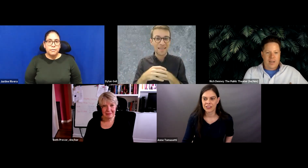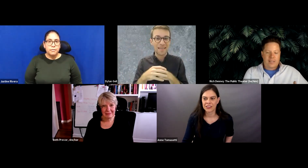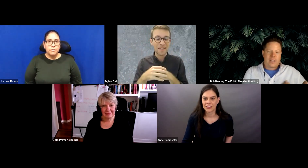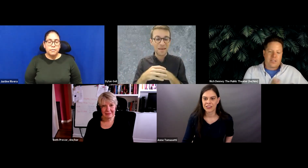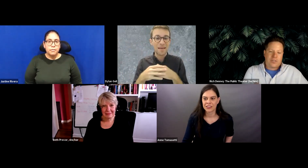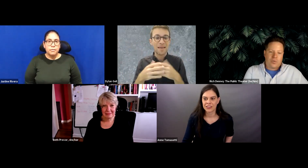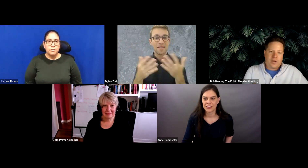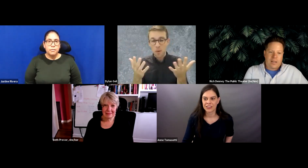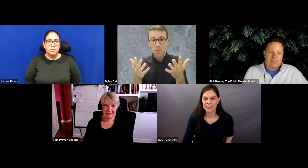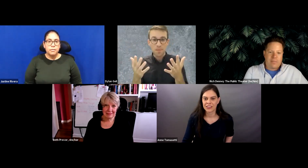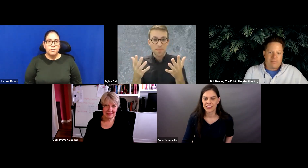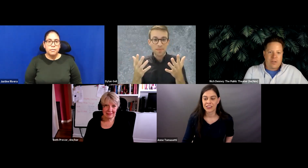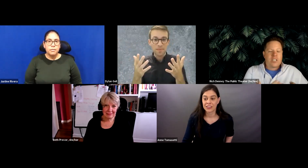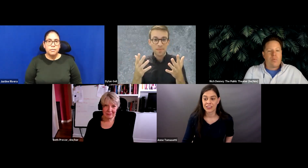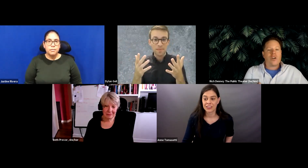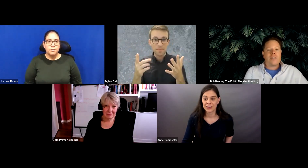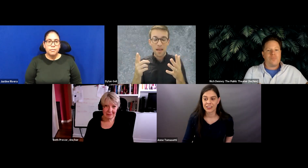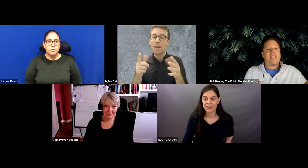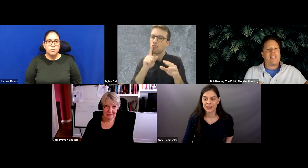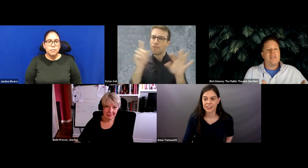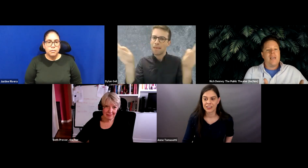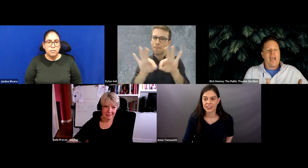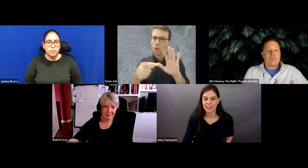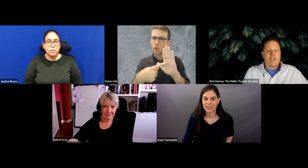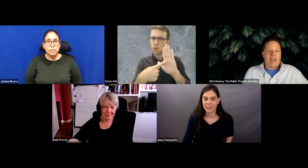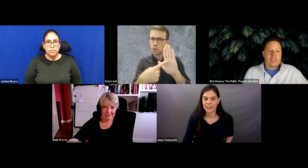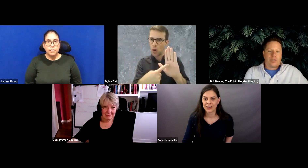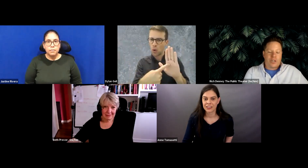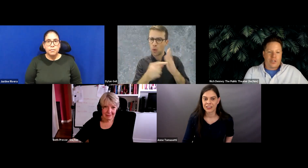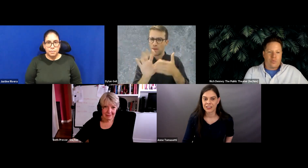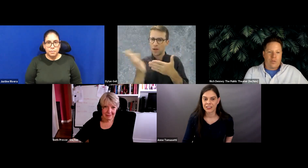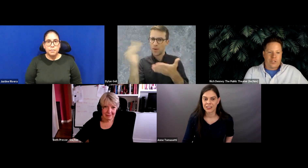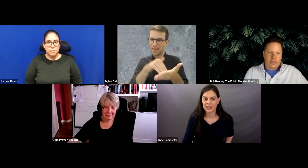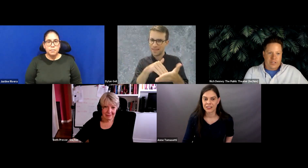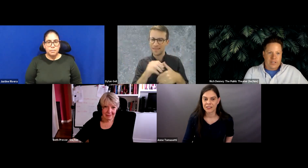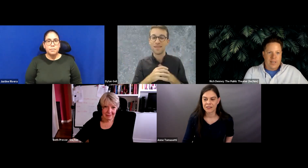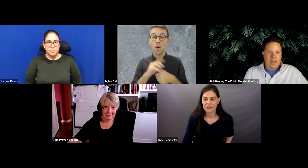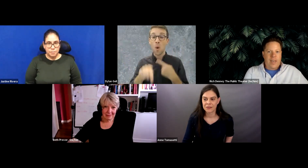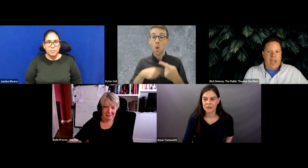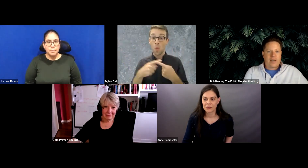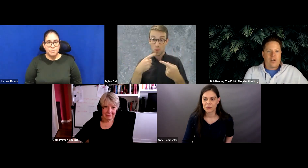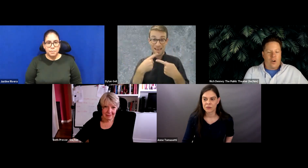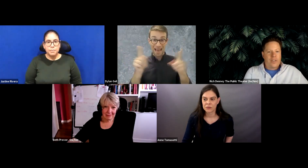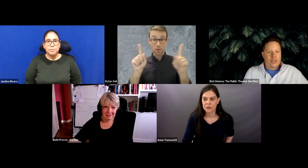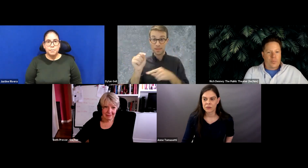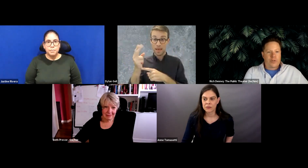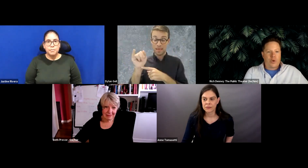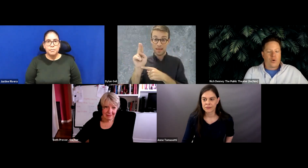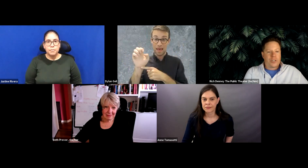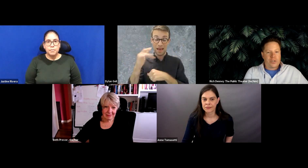but also it was important for me, as we announced the return, we were certain that all the interpreters who worked on the